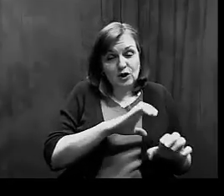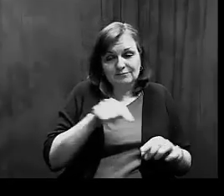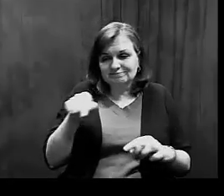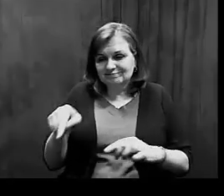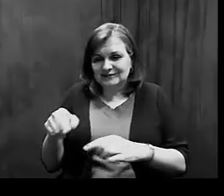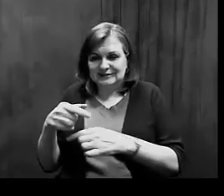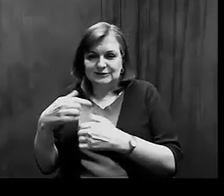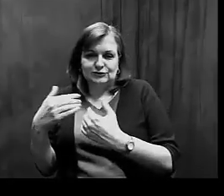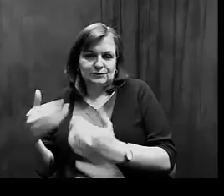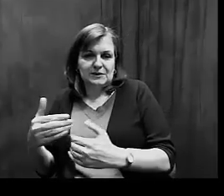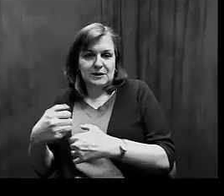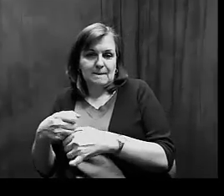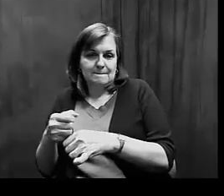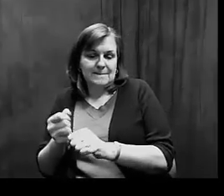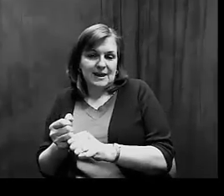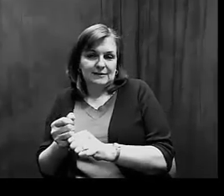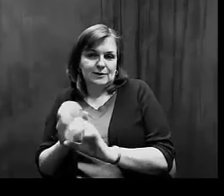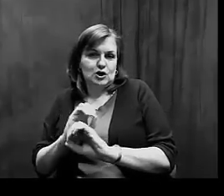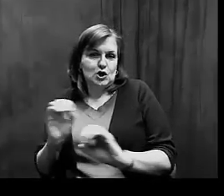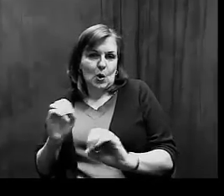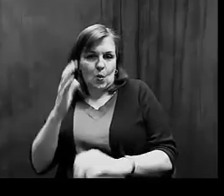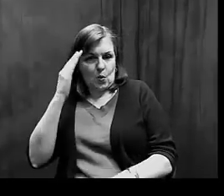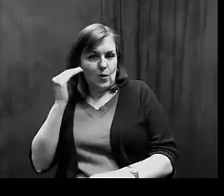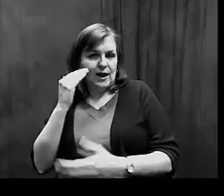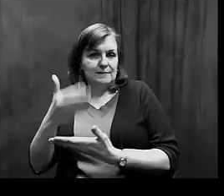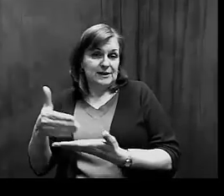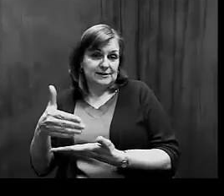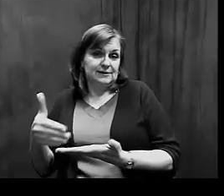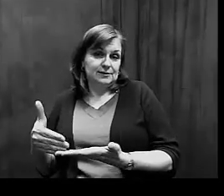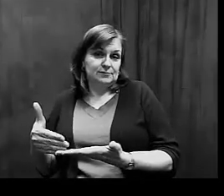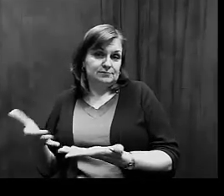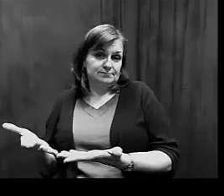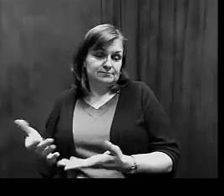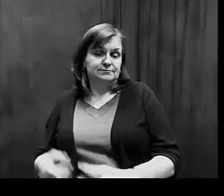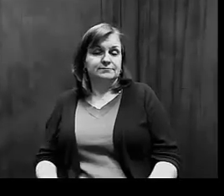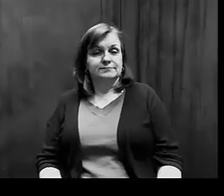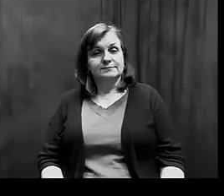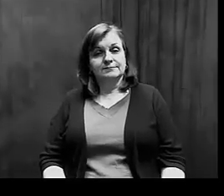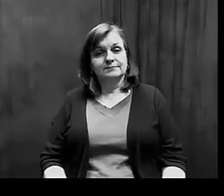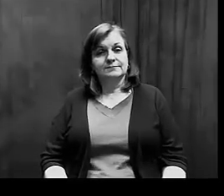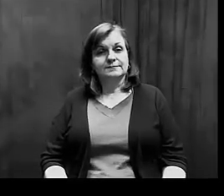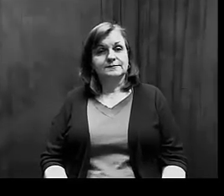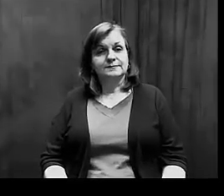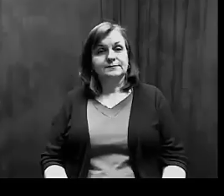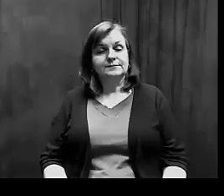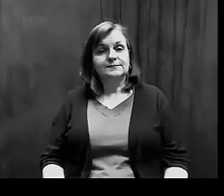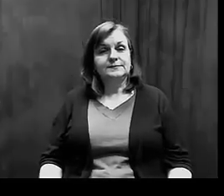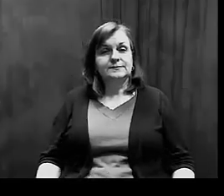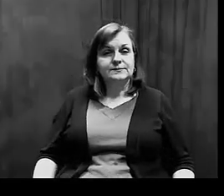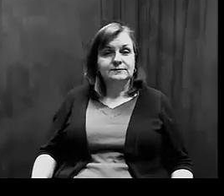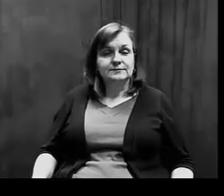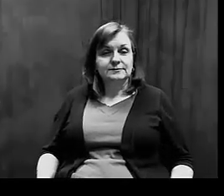in its absence it just makes no head pieces